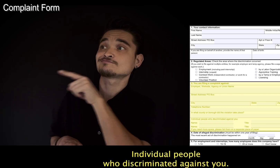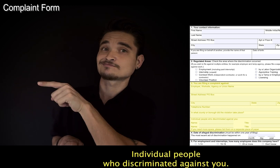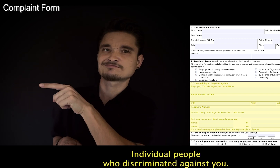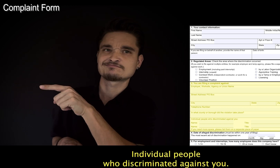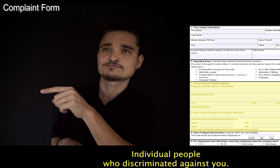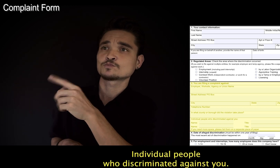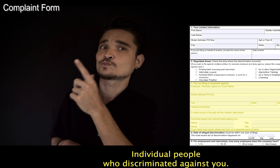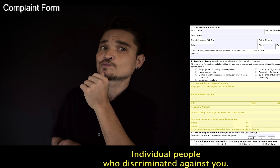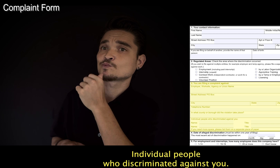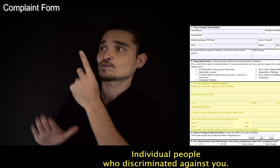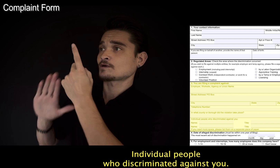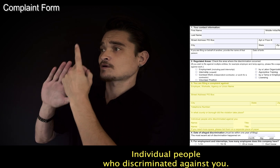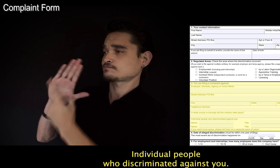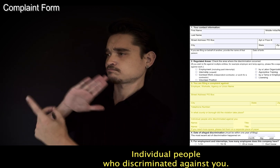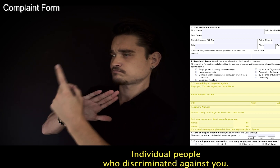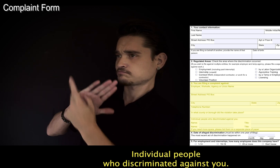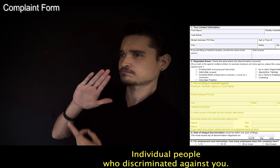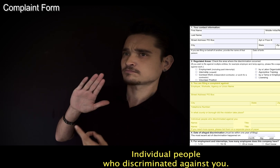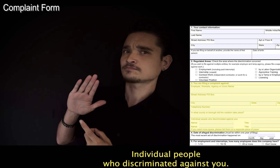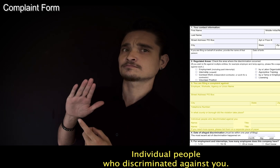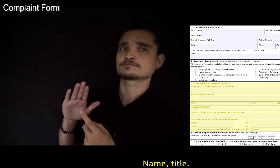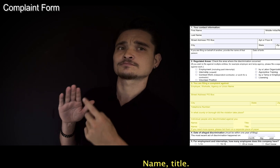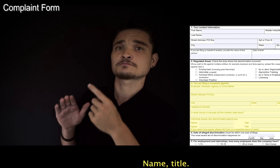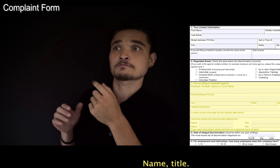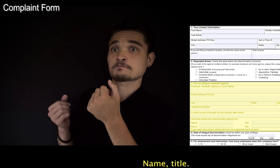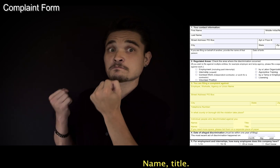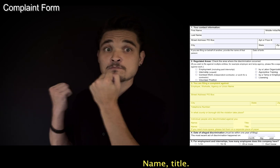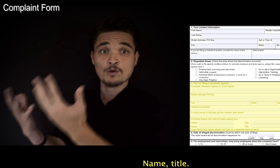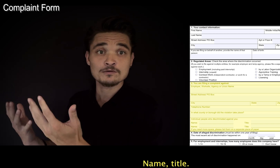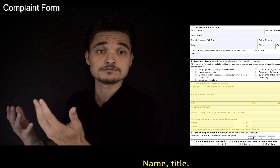Individual people who discriminated against you. Name, title.